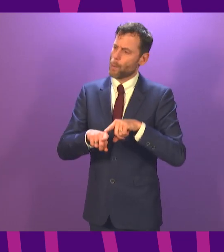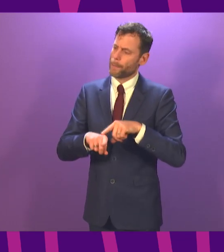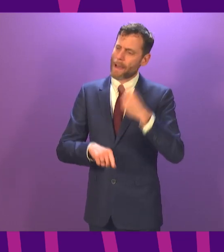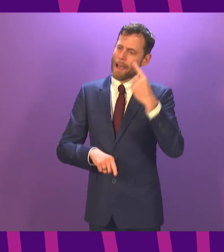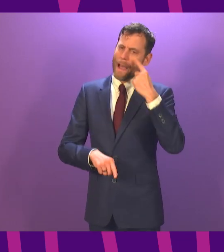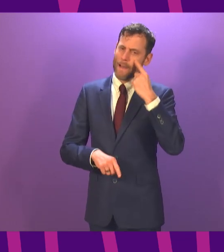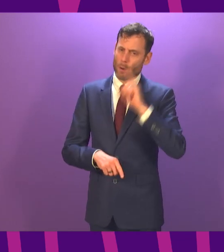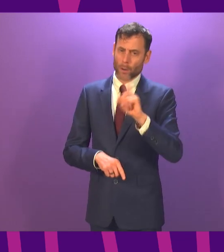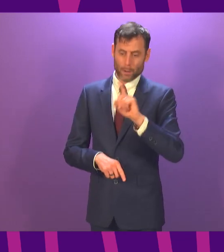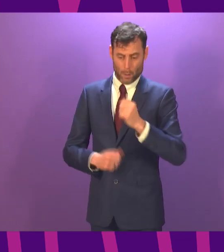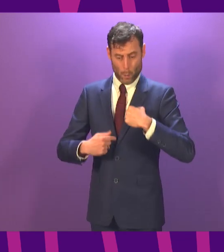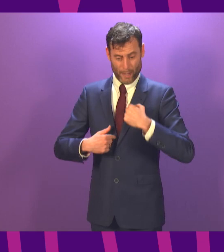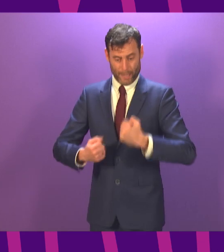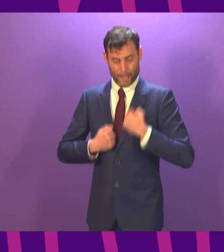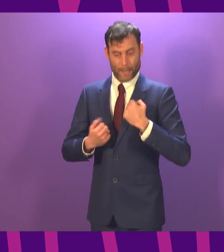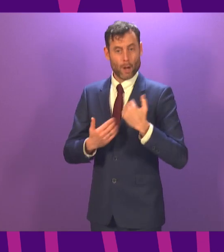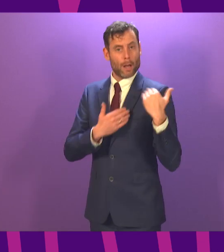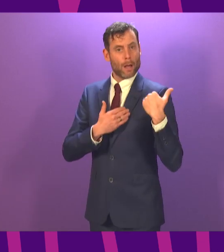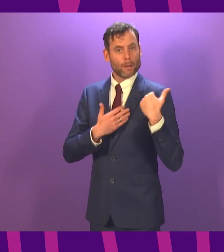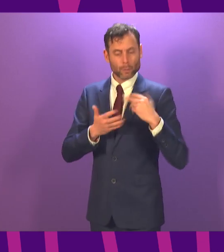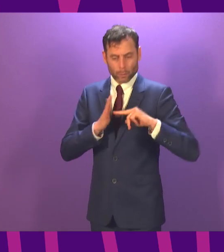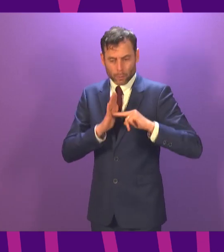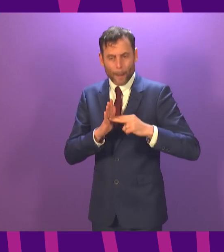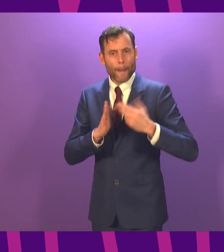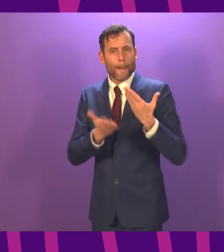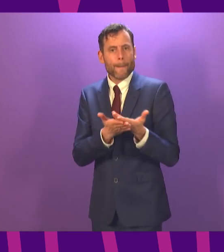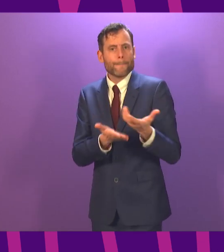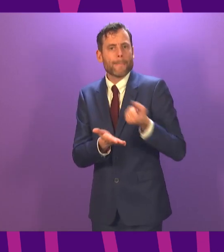the devolved benefits for which we are now responsible, at whether and to what extent